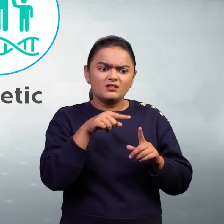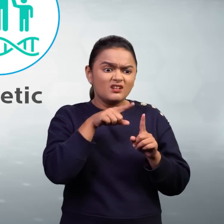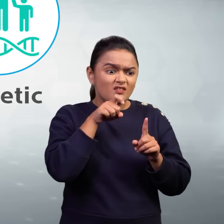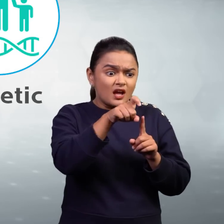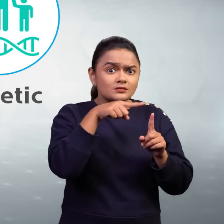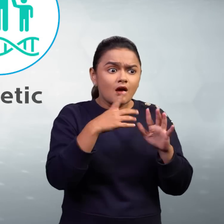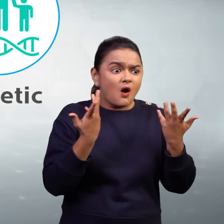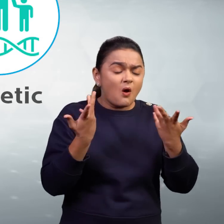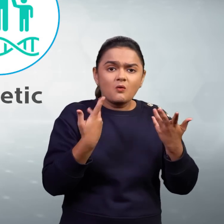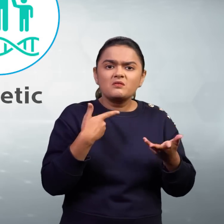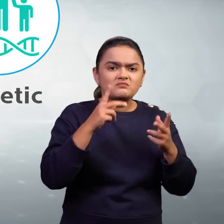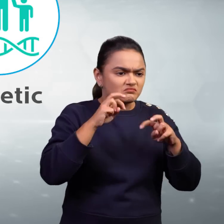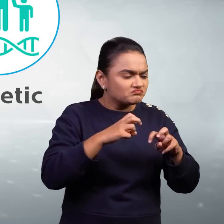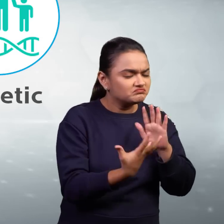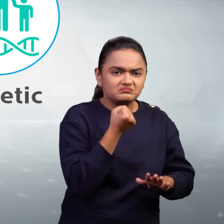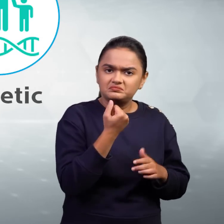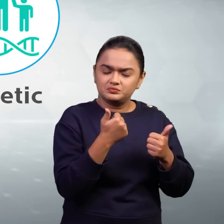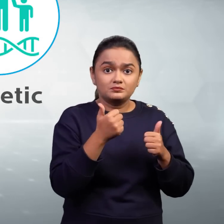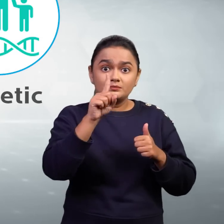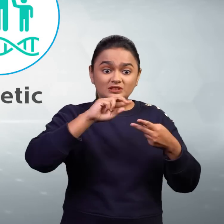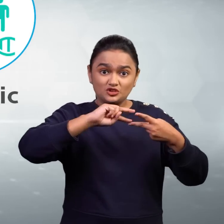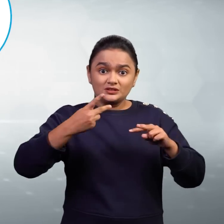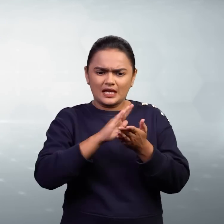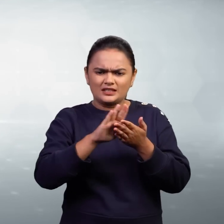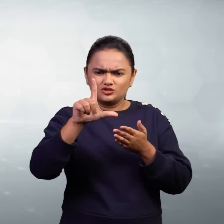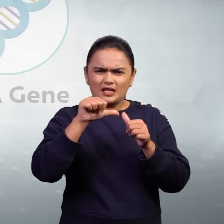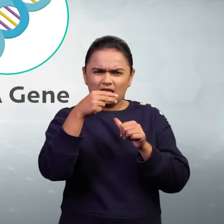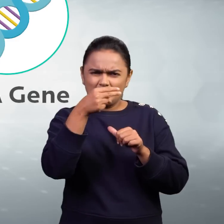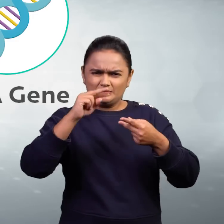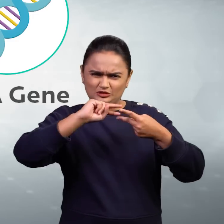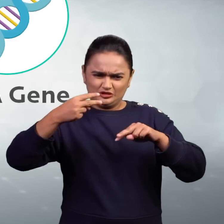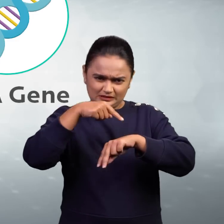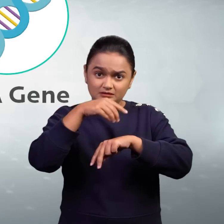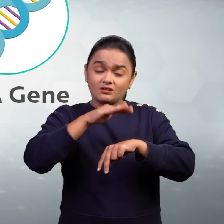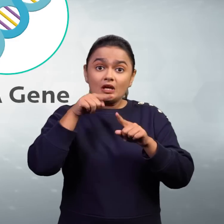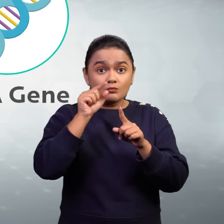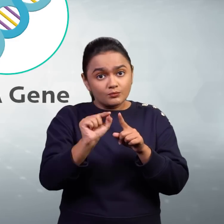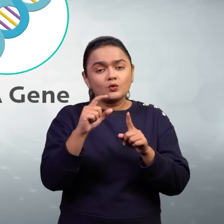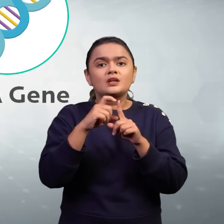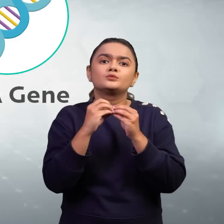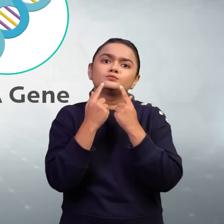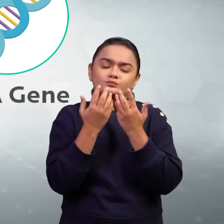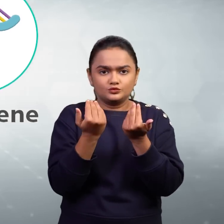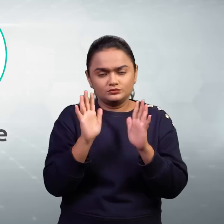What causes this virus has not been discovered as yet. However, HLA gene may lead to diabetes.